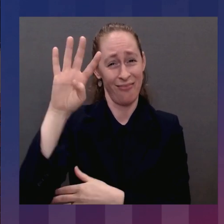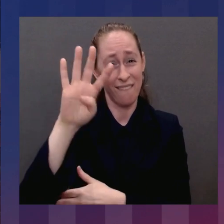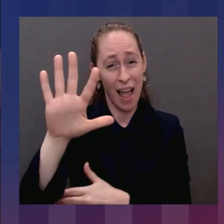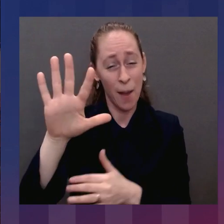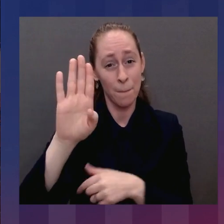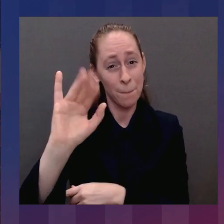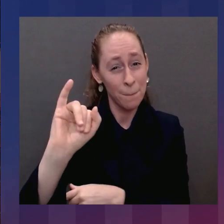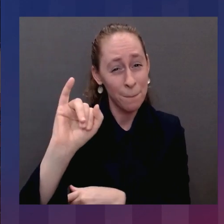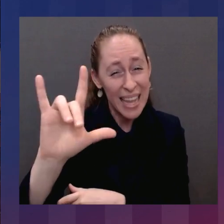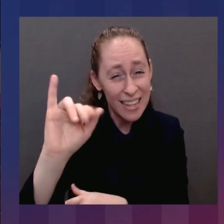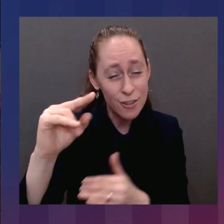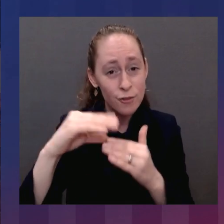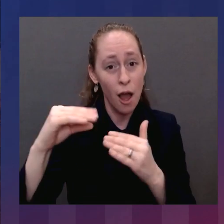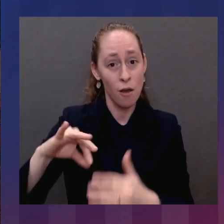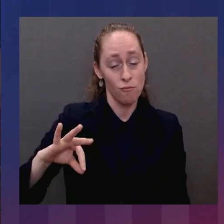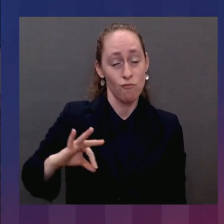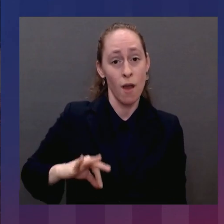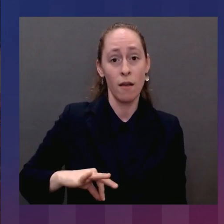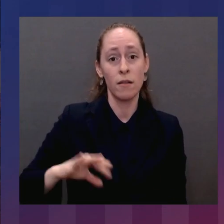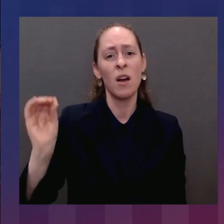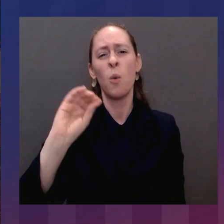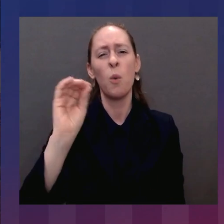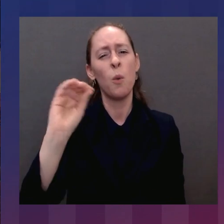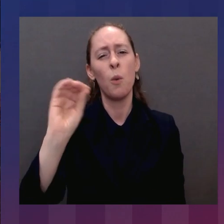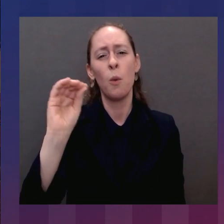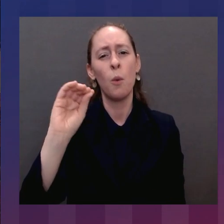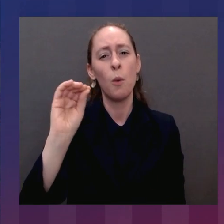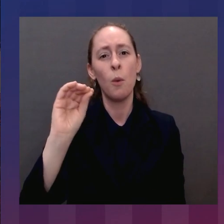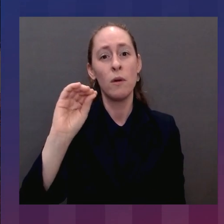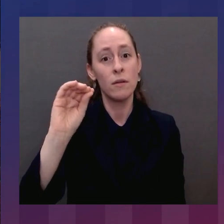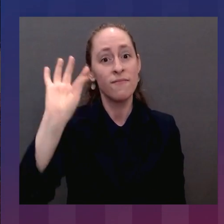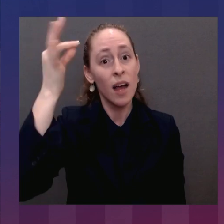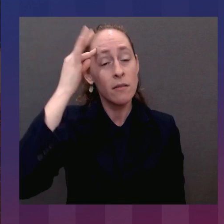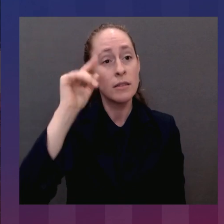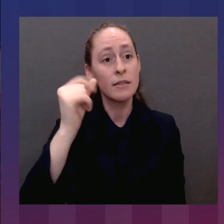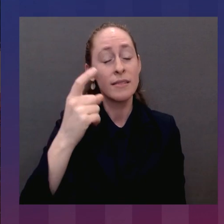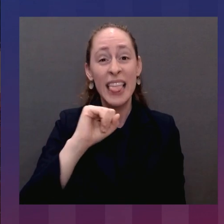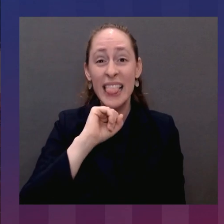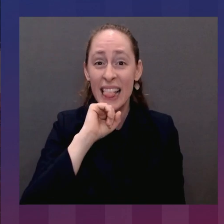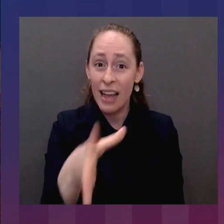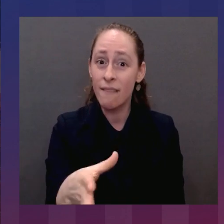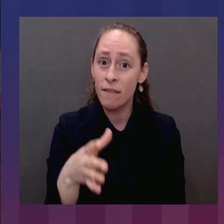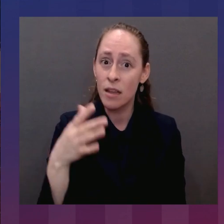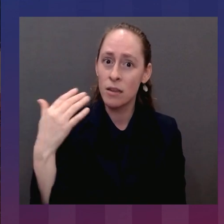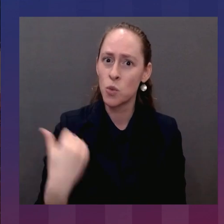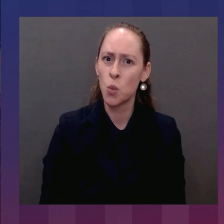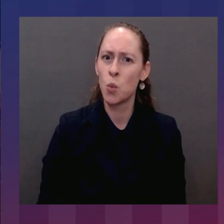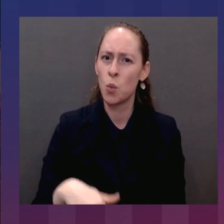The President: Now look, it's not fair. That's why I've proposed a 15 percent minimum tax rate for corporations.